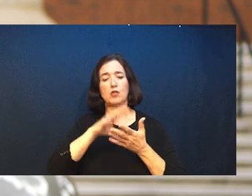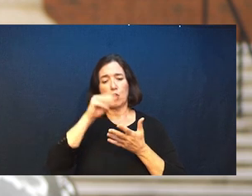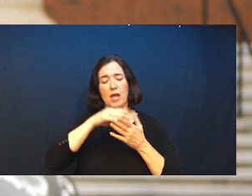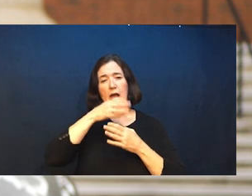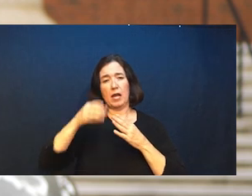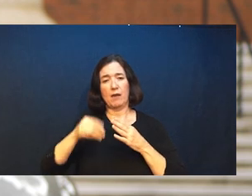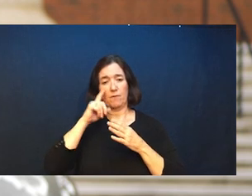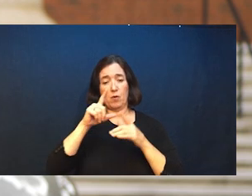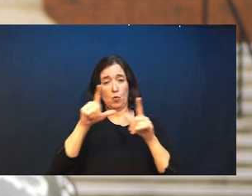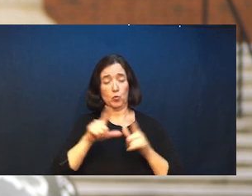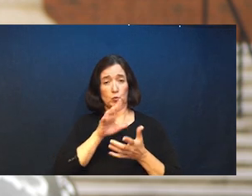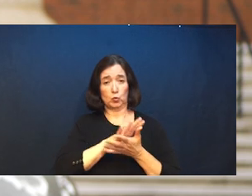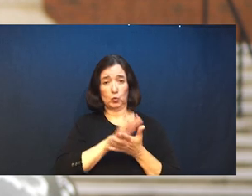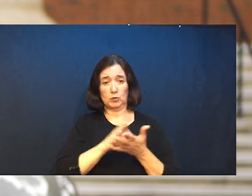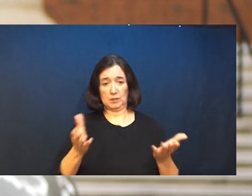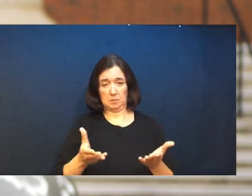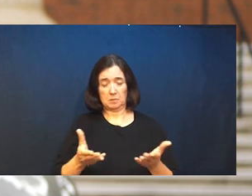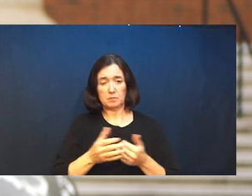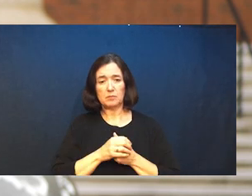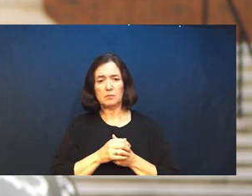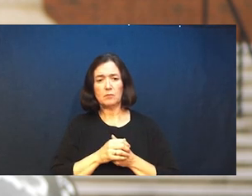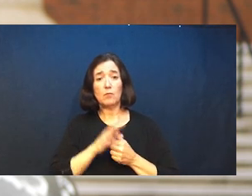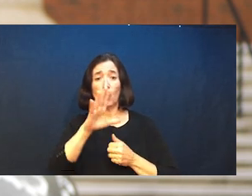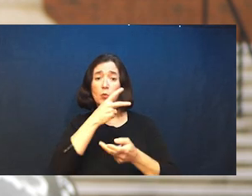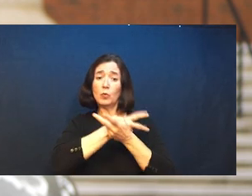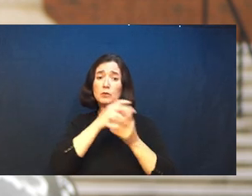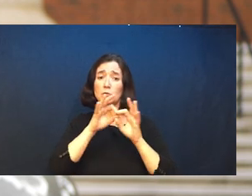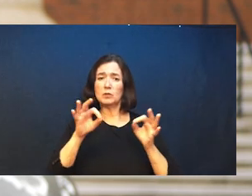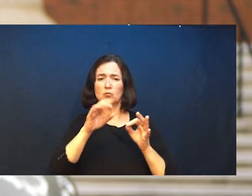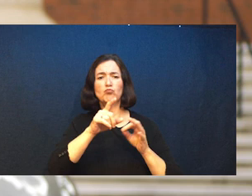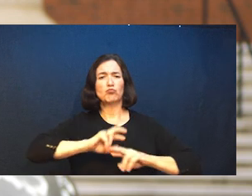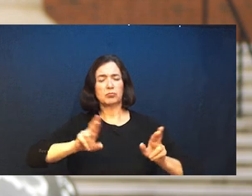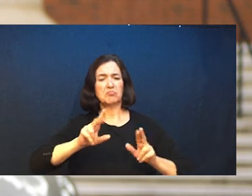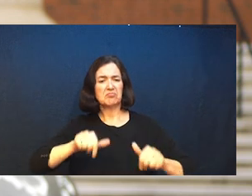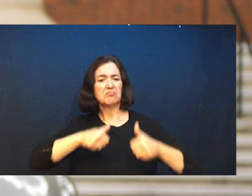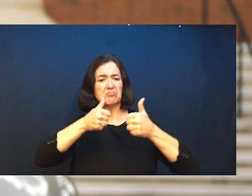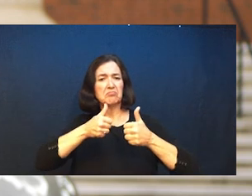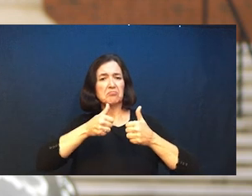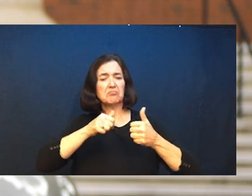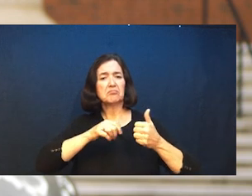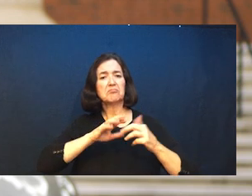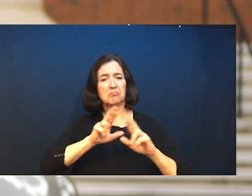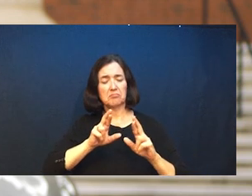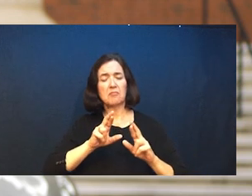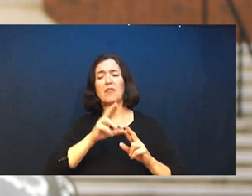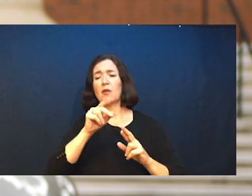With your graduate degree, you are poised to face the challenges and solve the problems of a rapidly changing world where